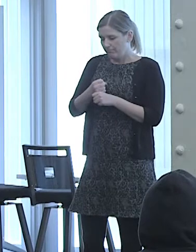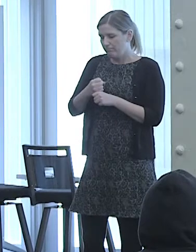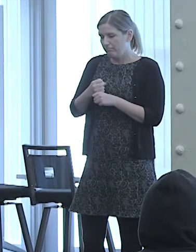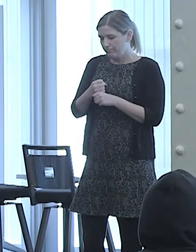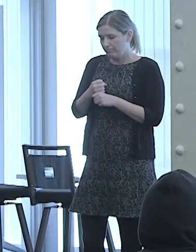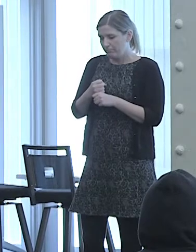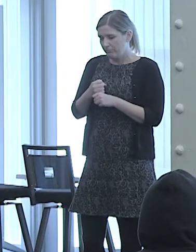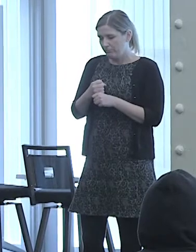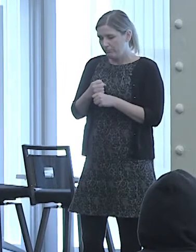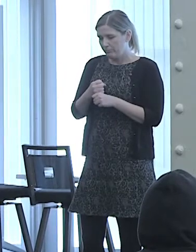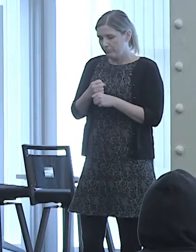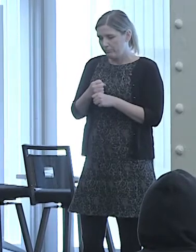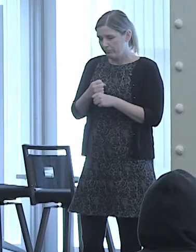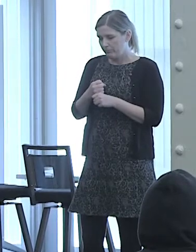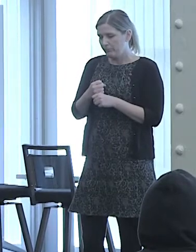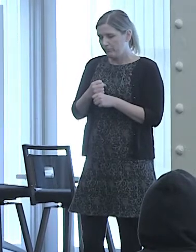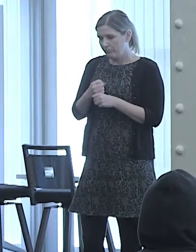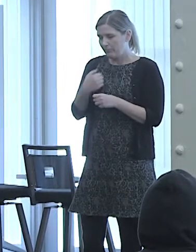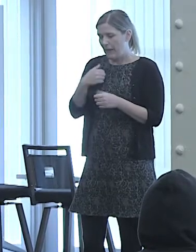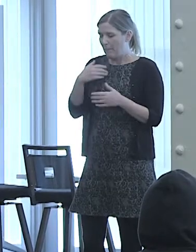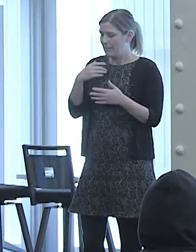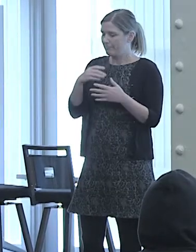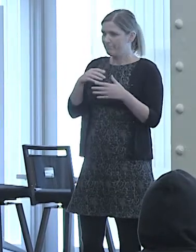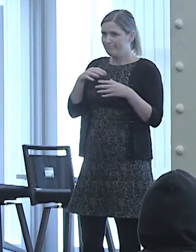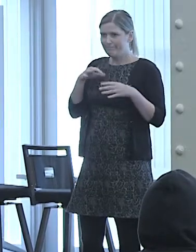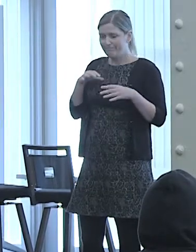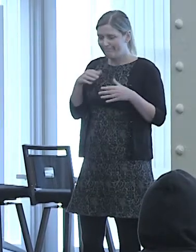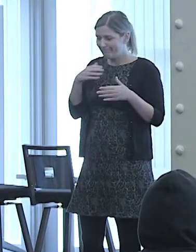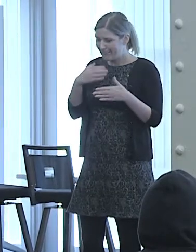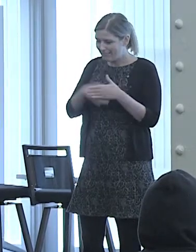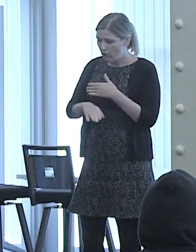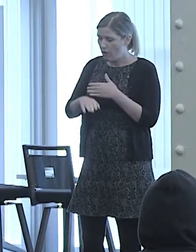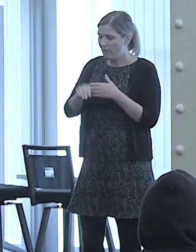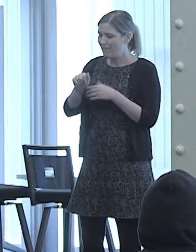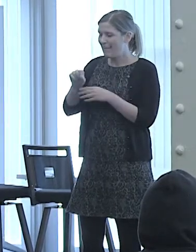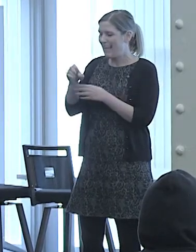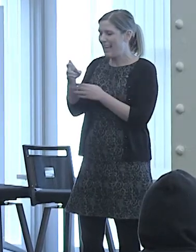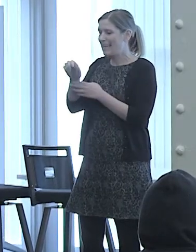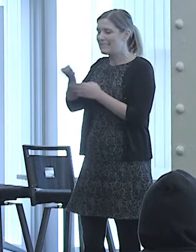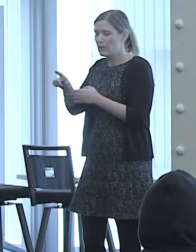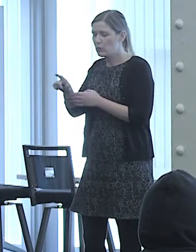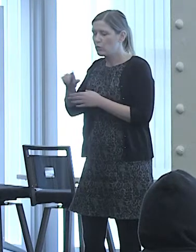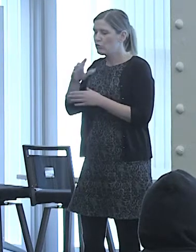slowly, fumbling into queer and trans and a-sexual spaces, spaces where I still feel like